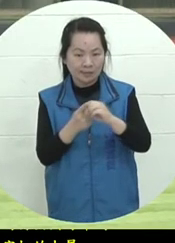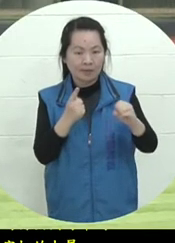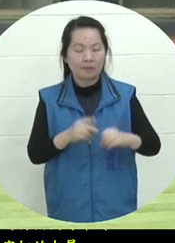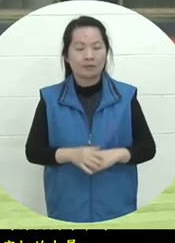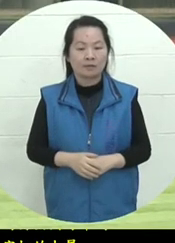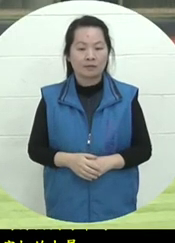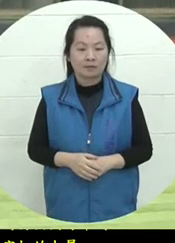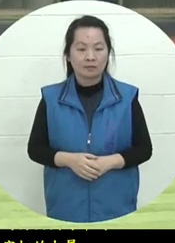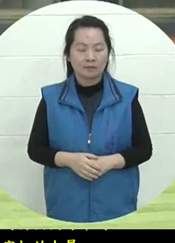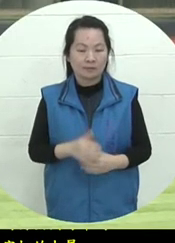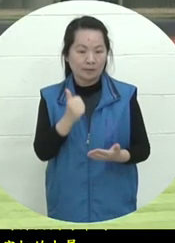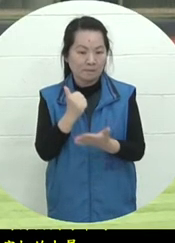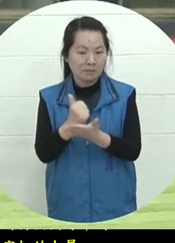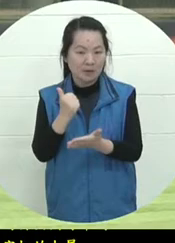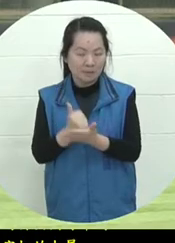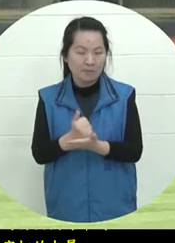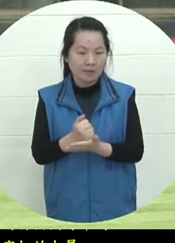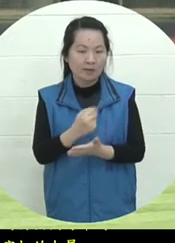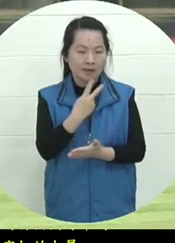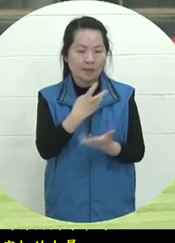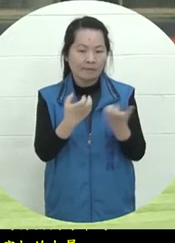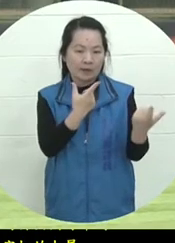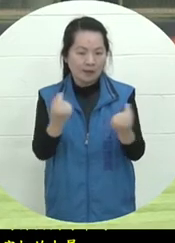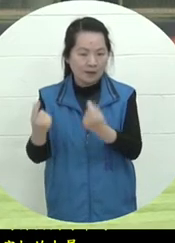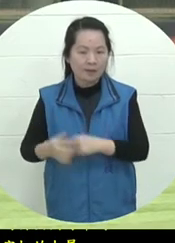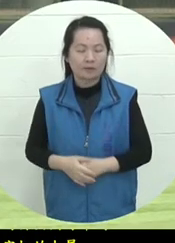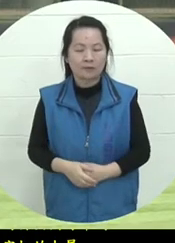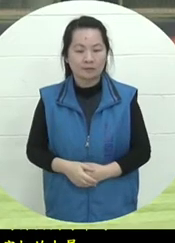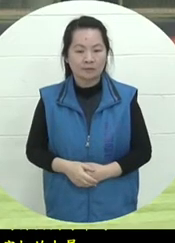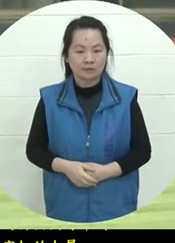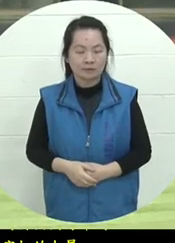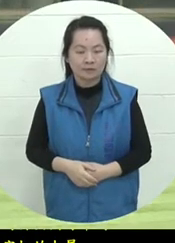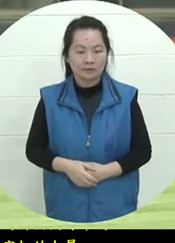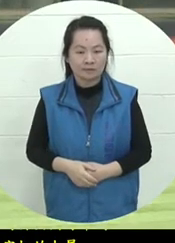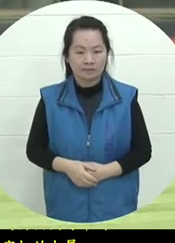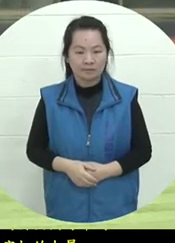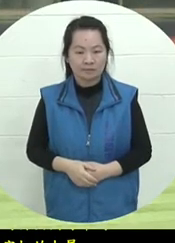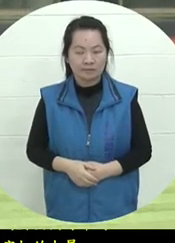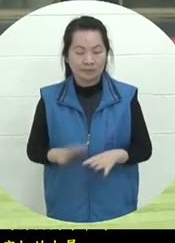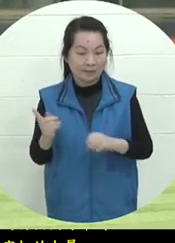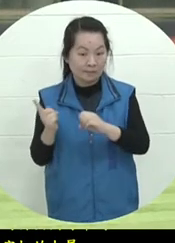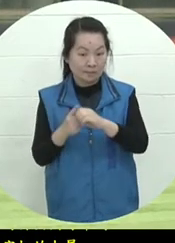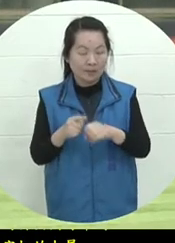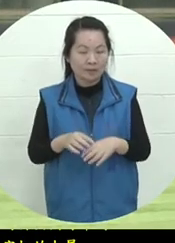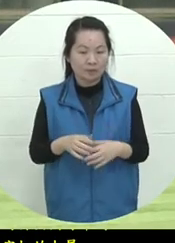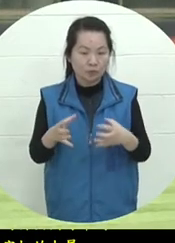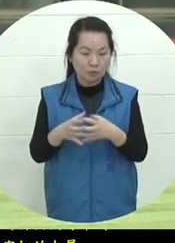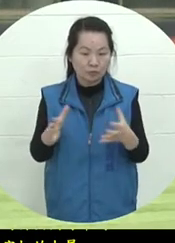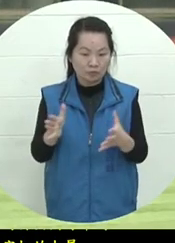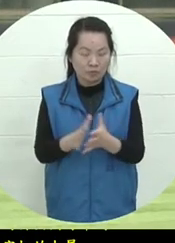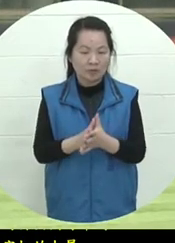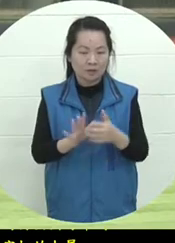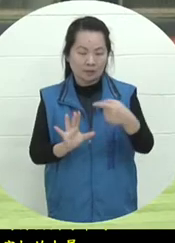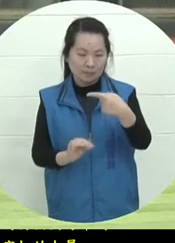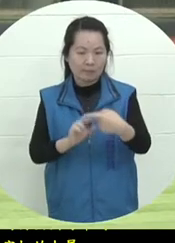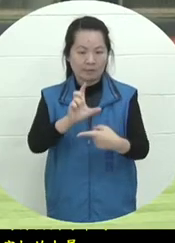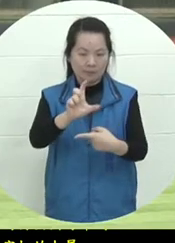had two RBIs. The three Anders from three people accounted for 60% of the current score of all teams.